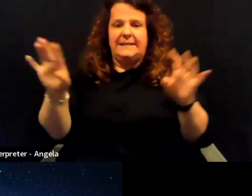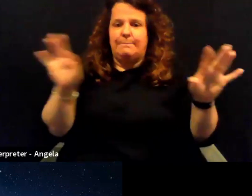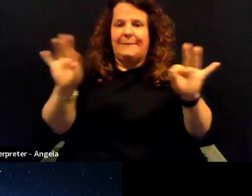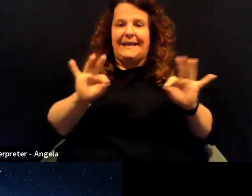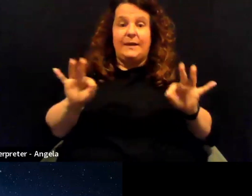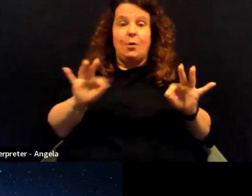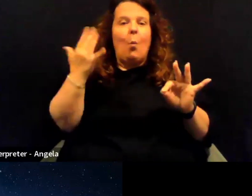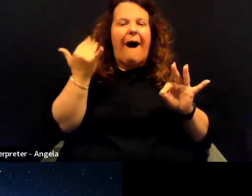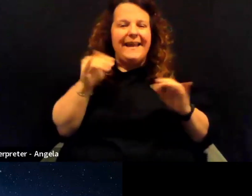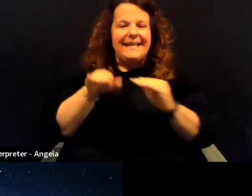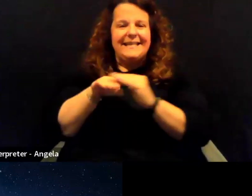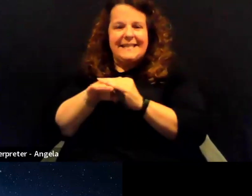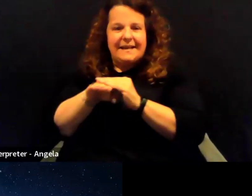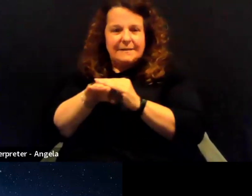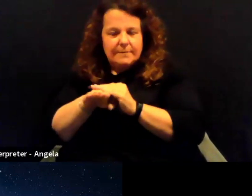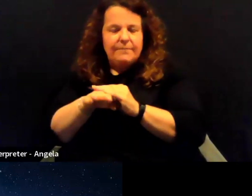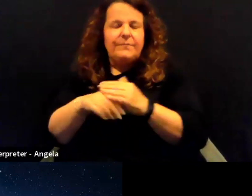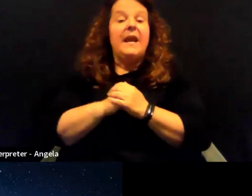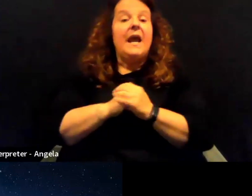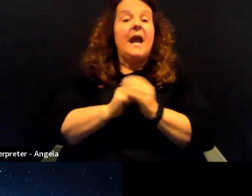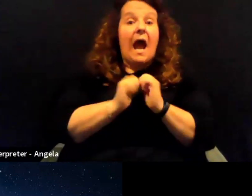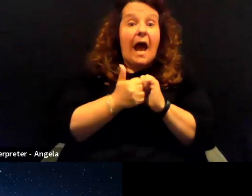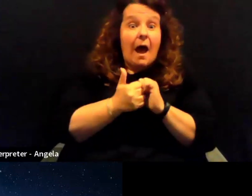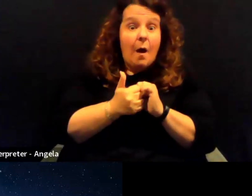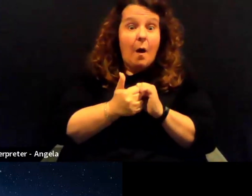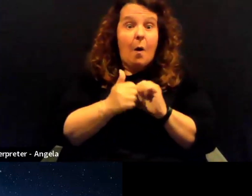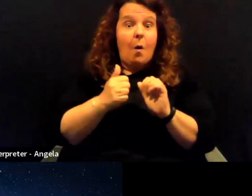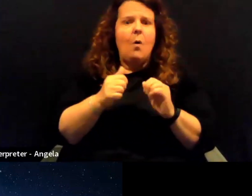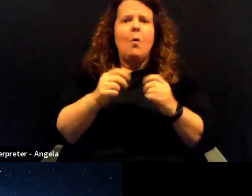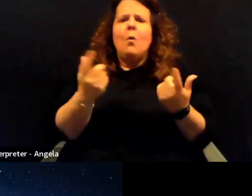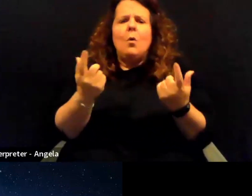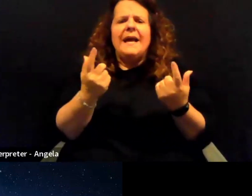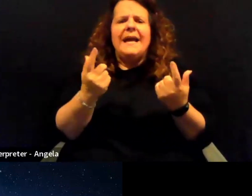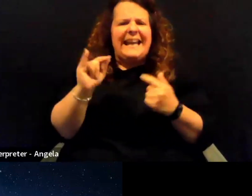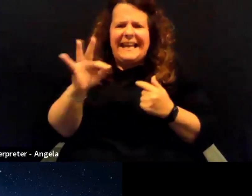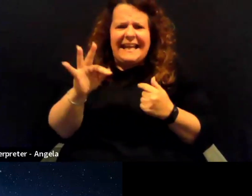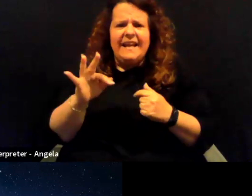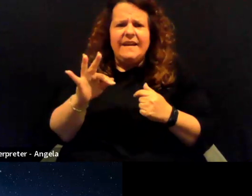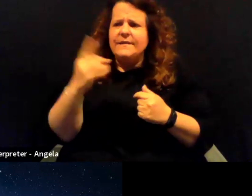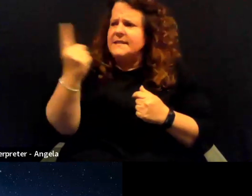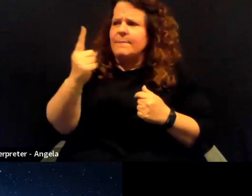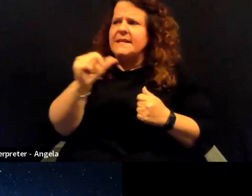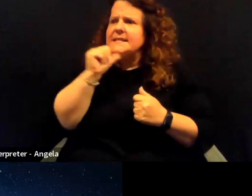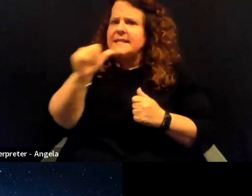And our pedagogy includes what to do when a piece of the workflow is inaccessible and how we work around it.